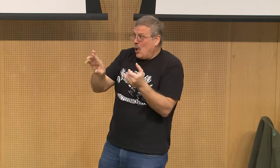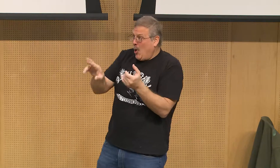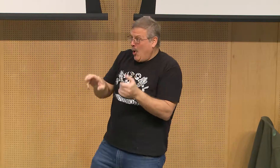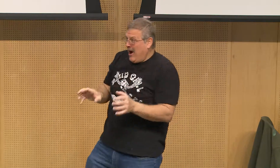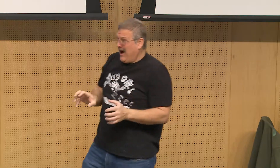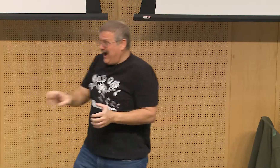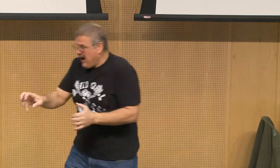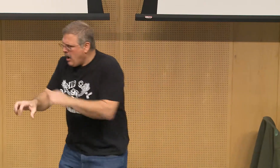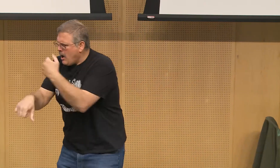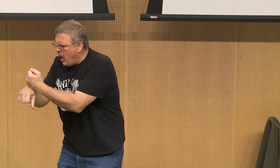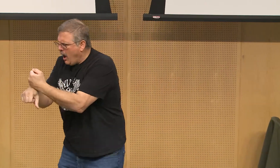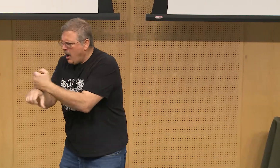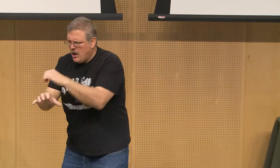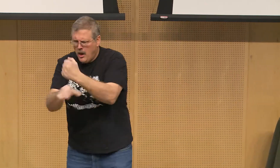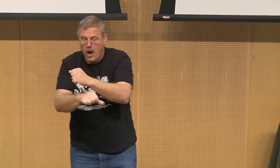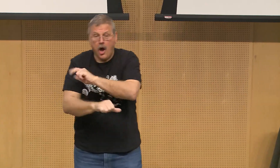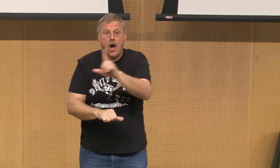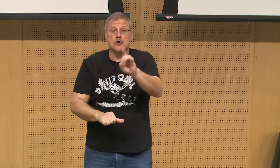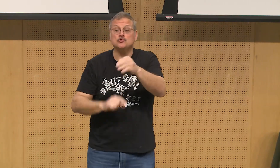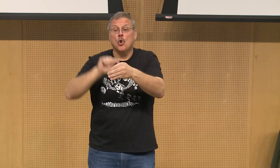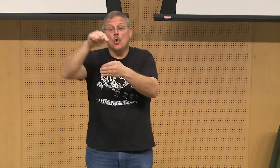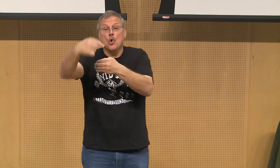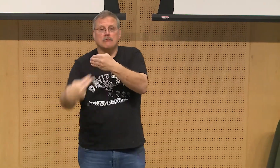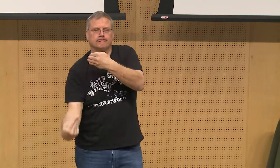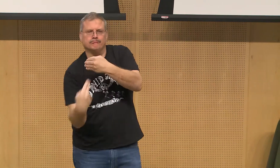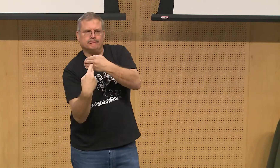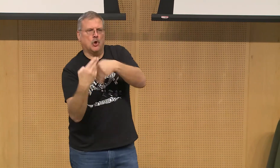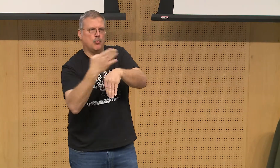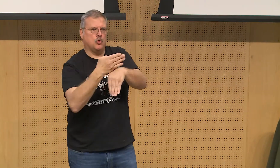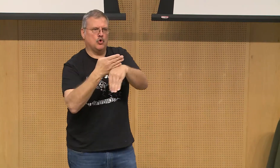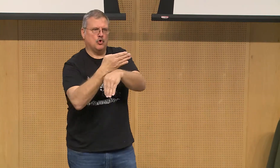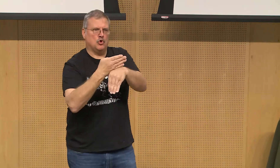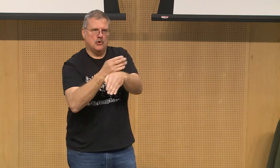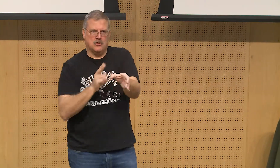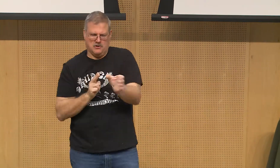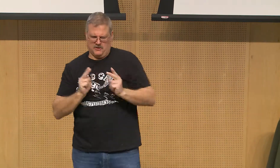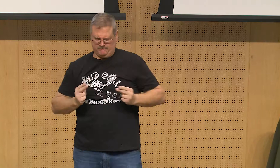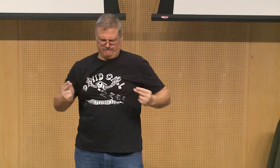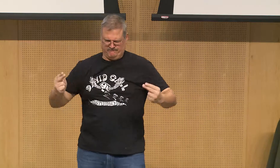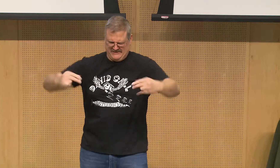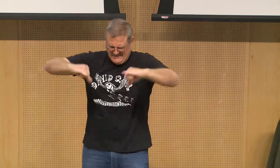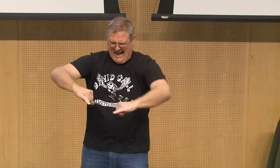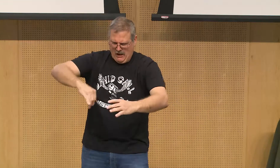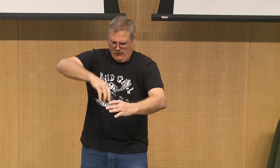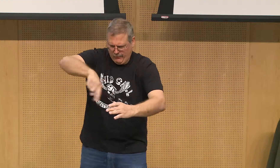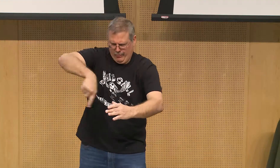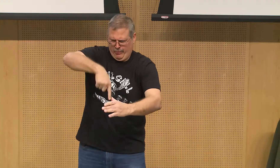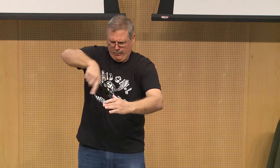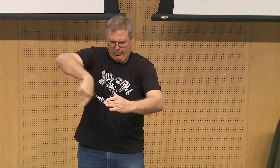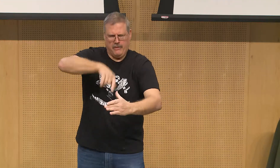you know, going to a door and it's locked. You know, there's some things that are chained,